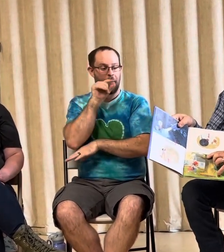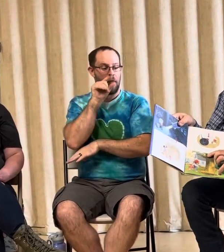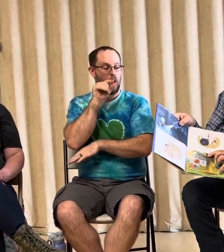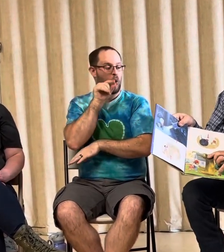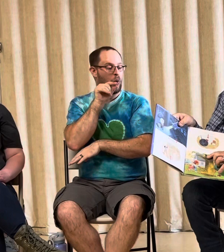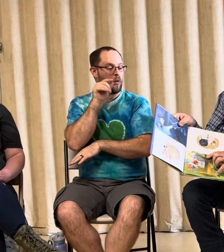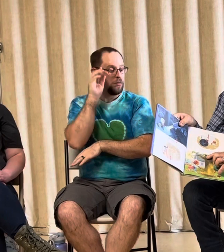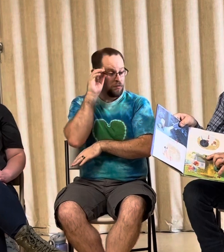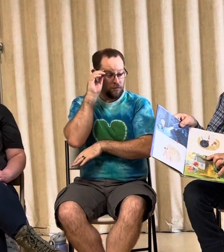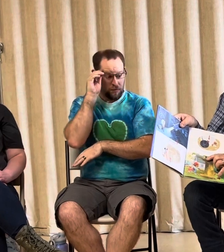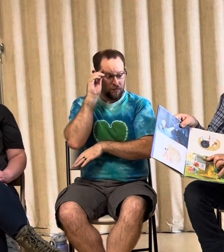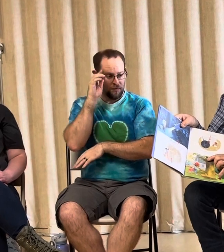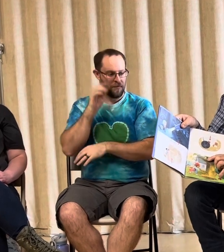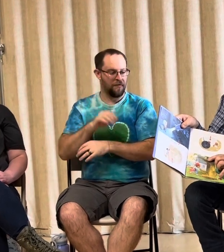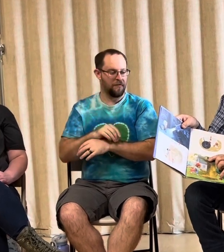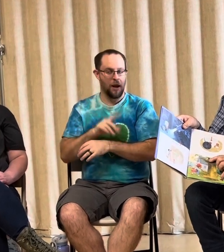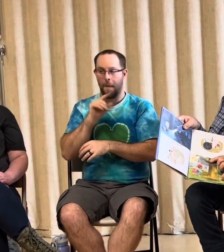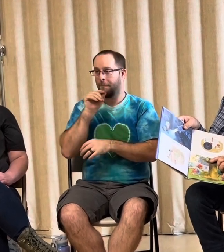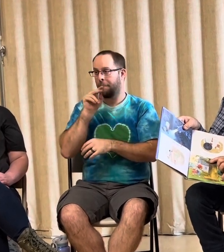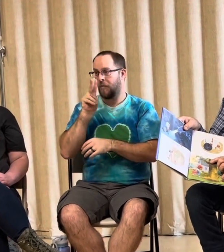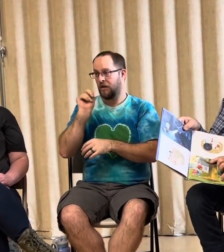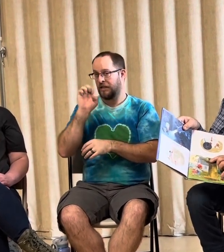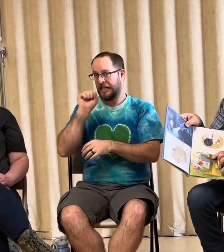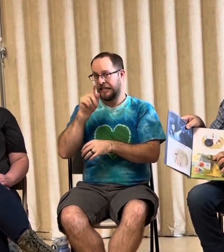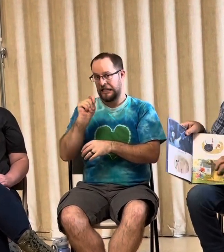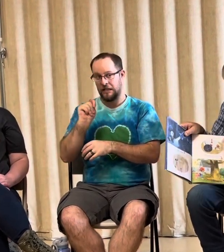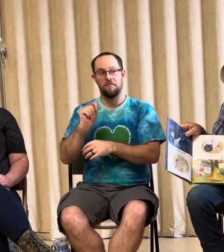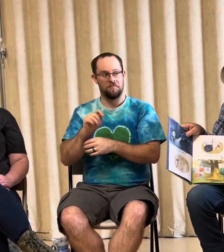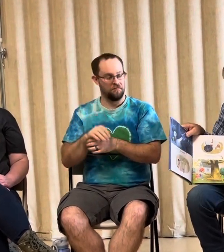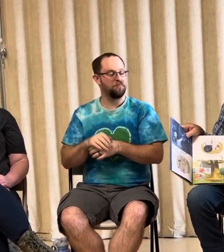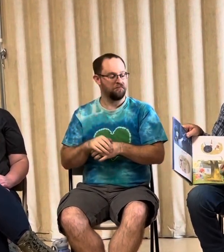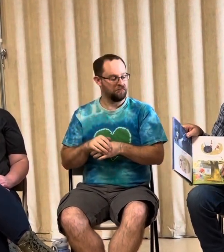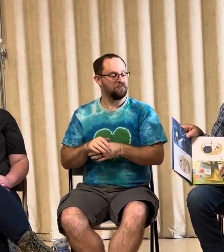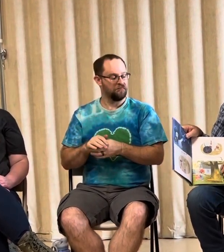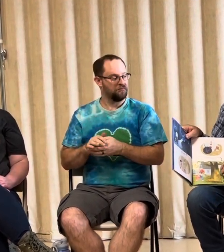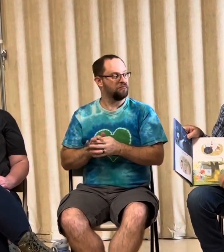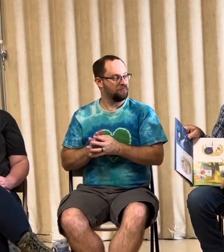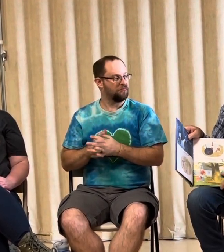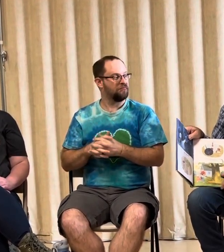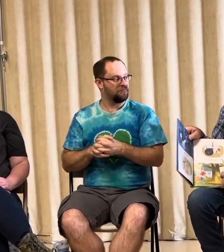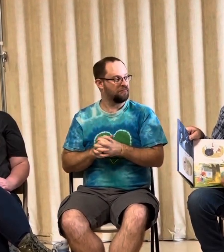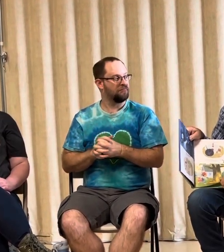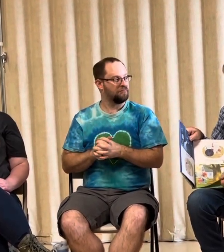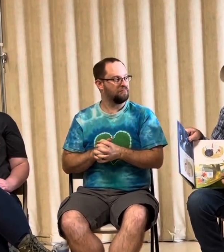and in the bird's nest, don't we? It's kind of checking them out and watching what's